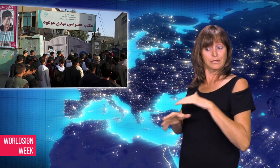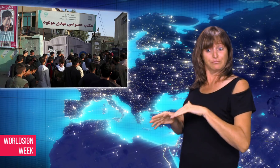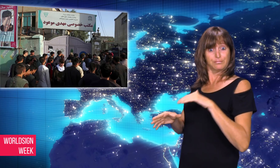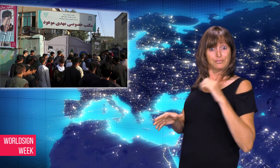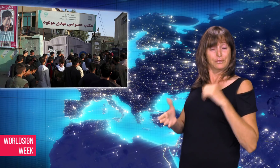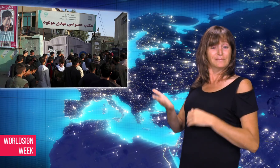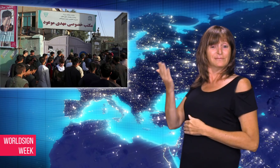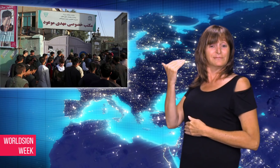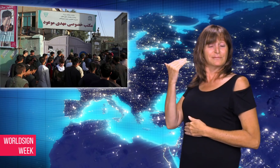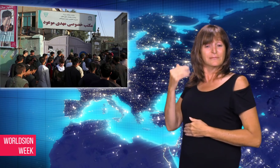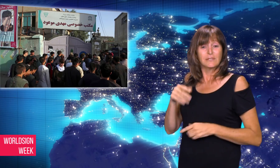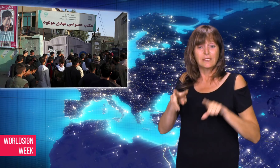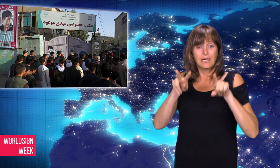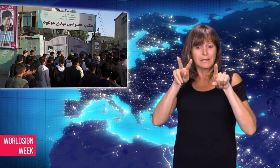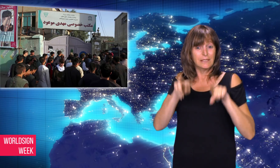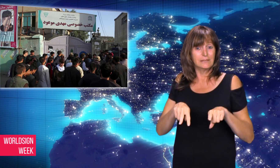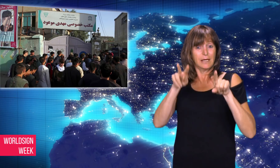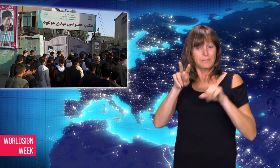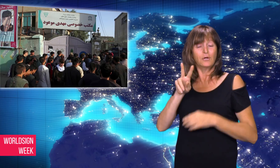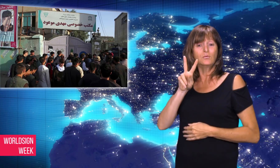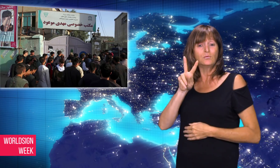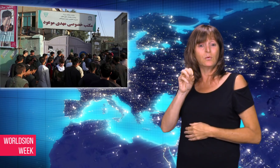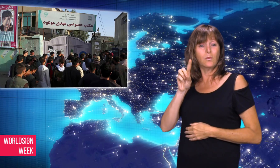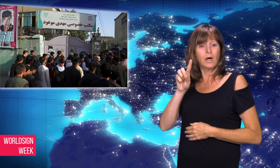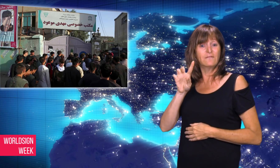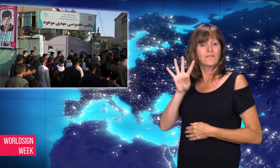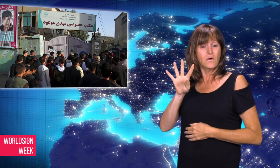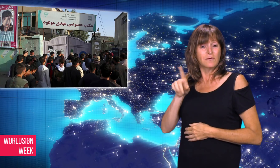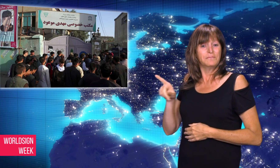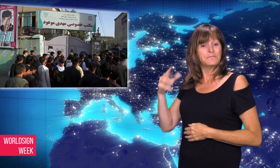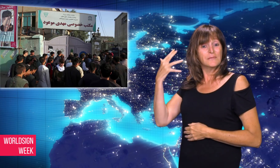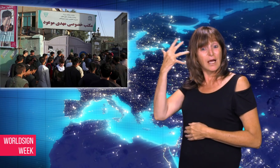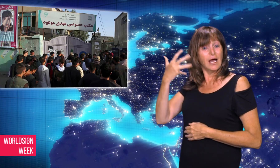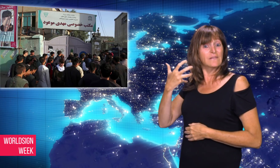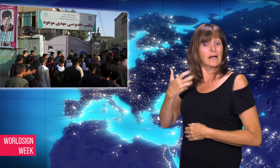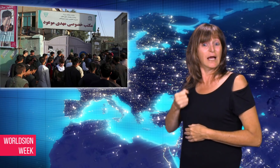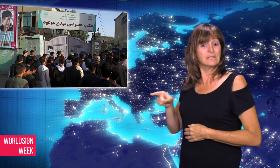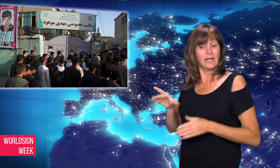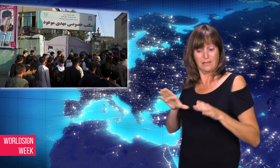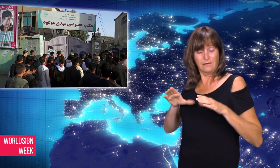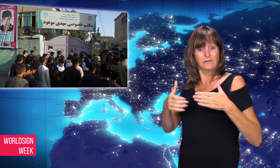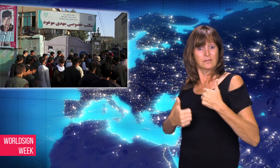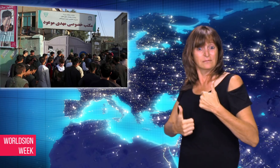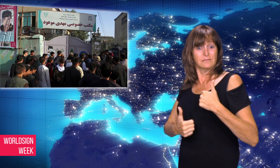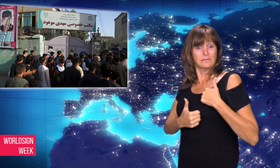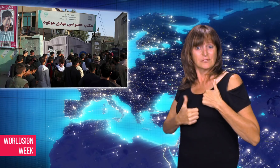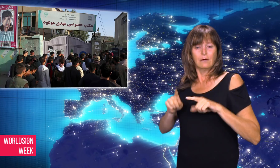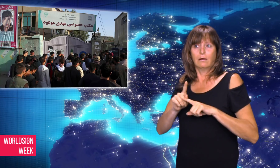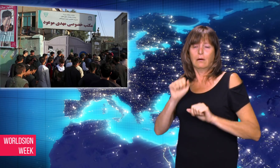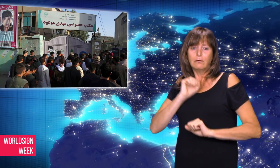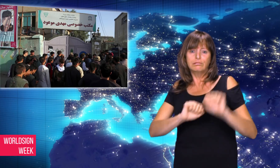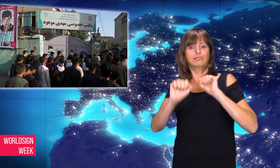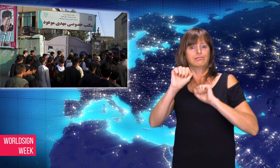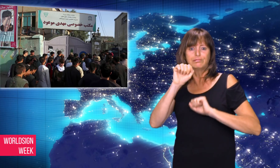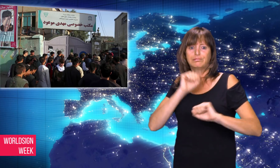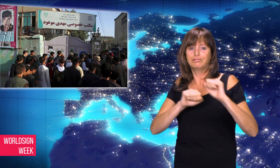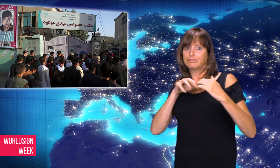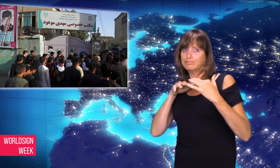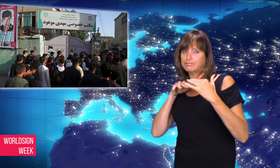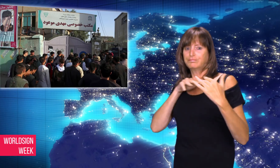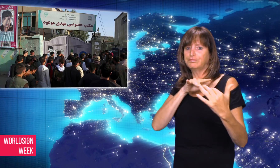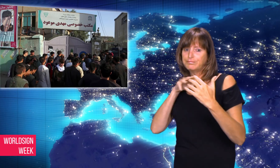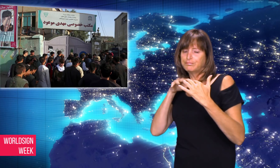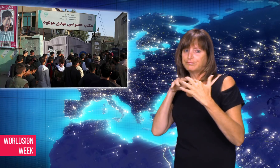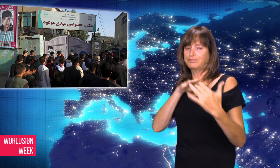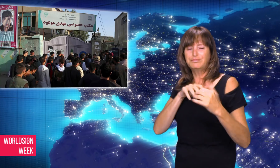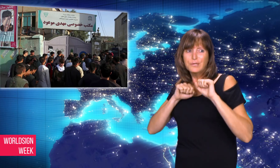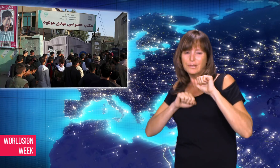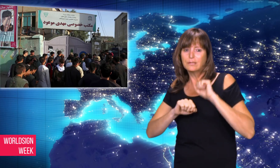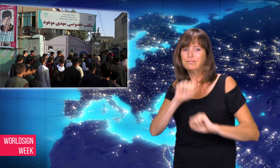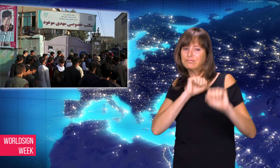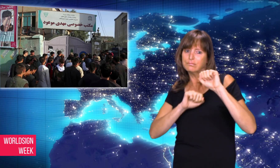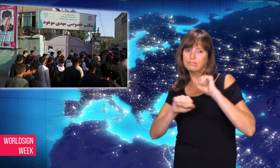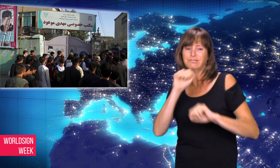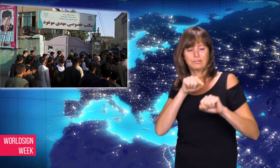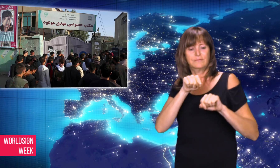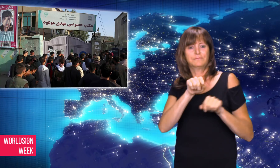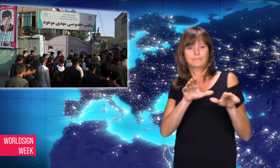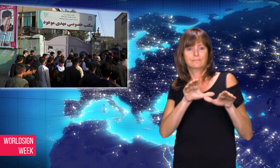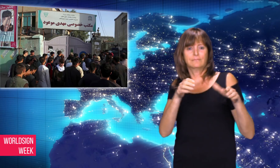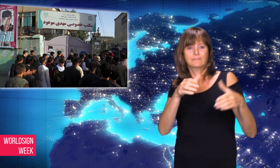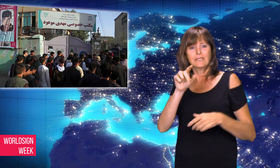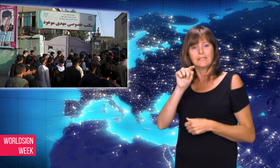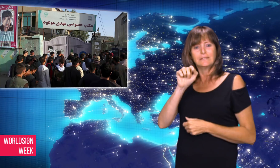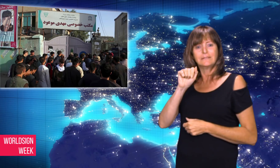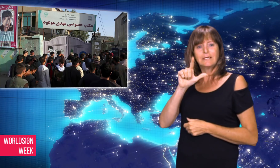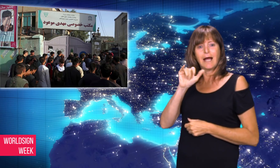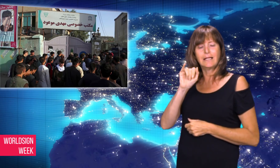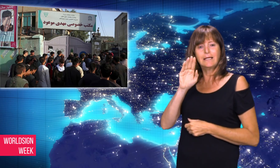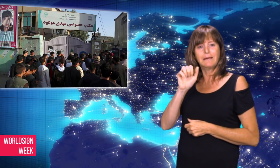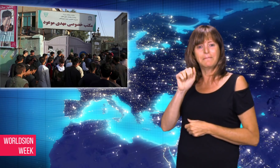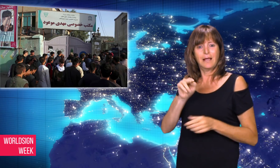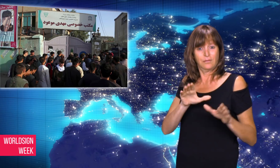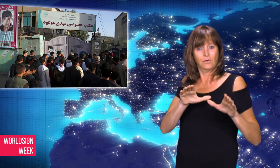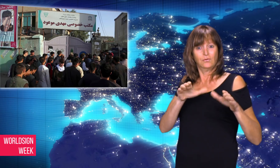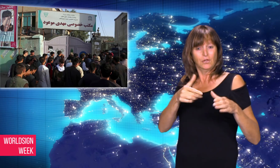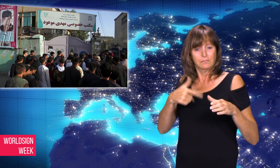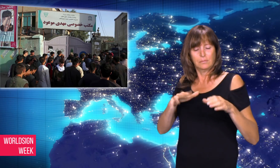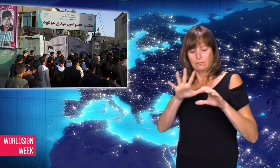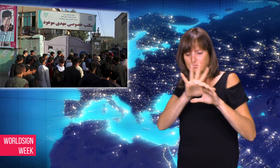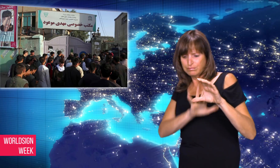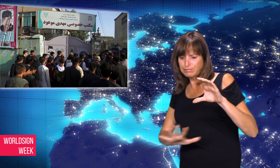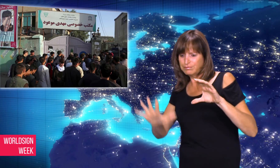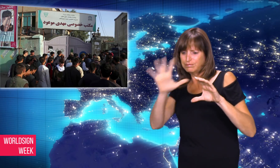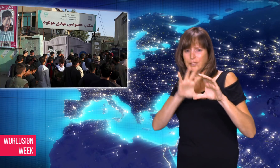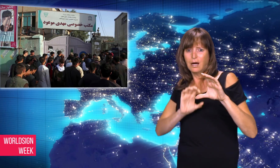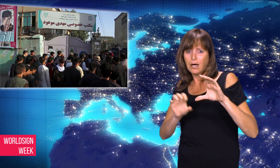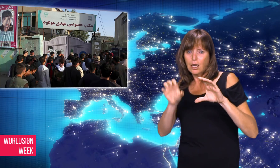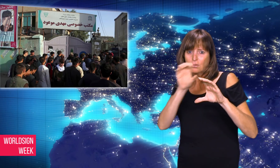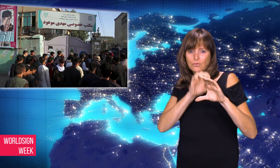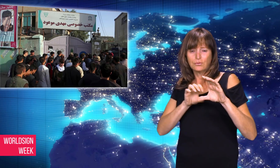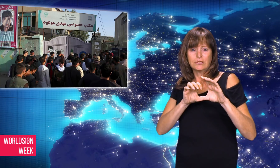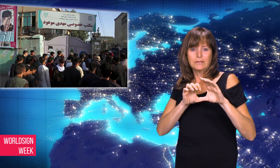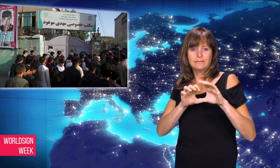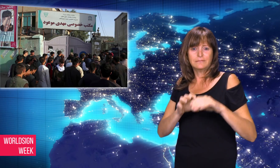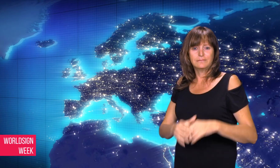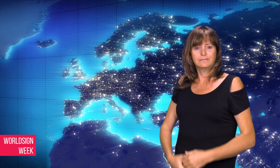Taliban across the country.